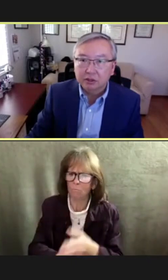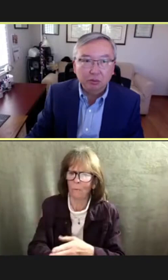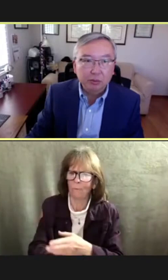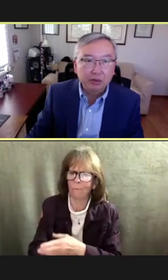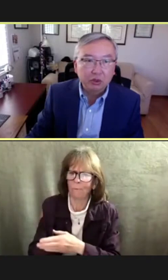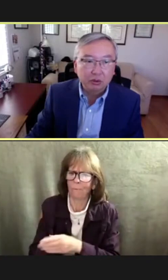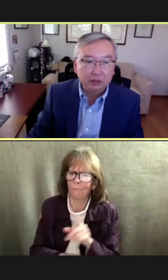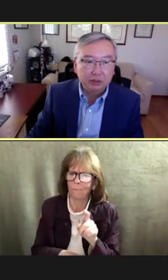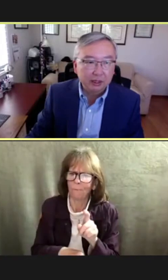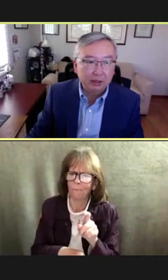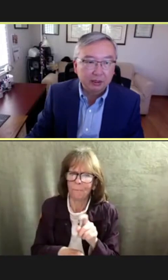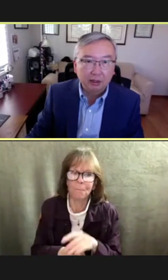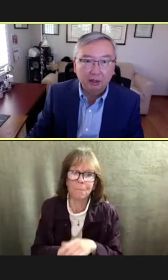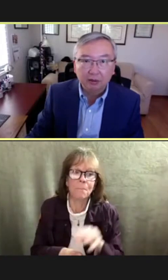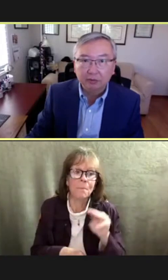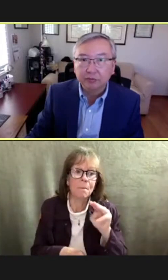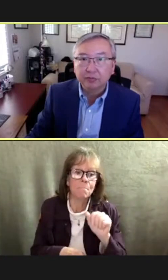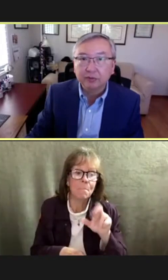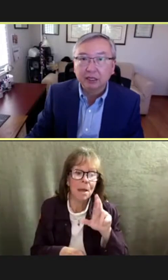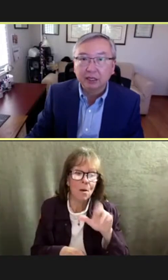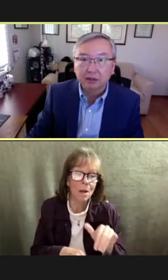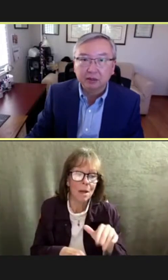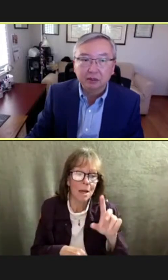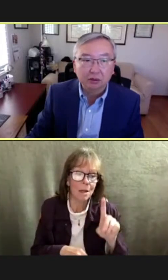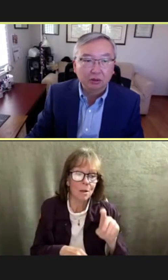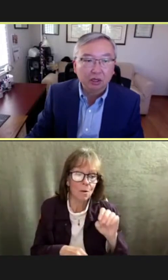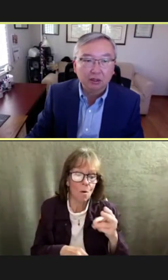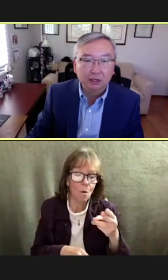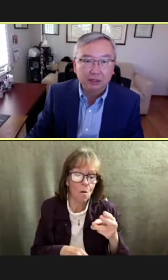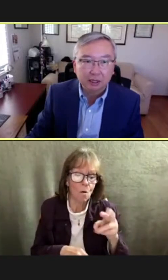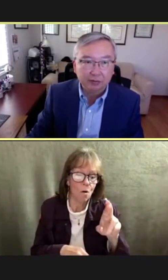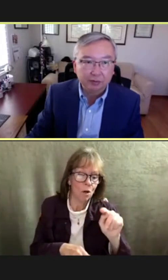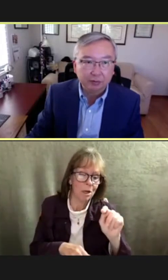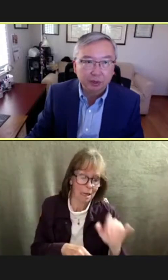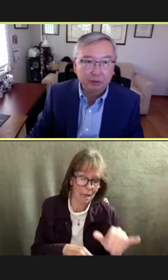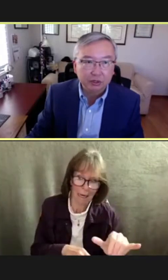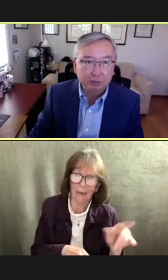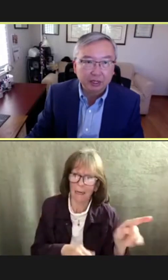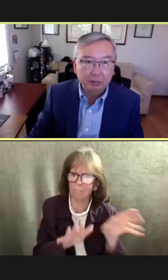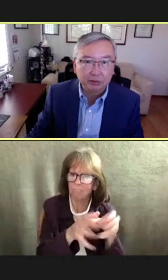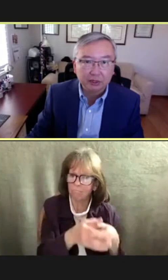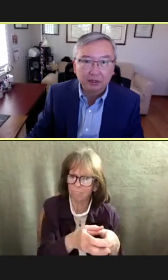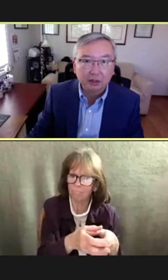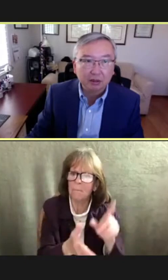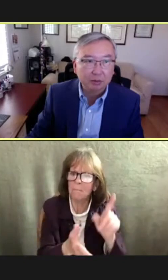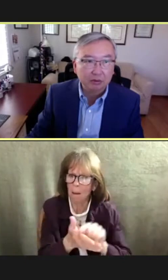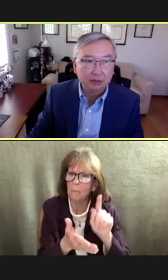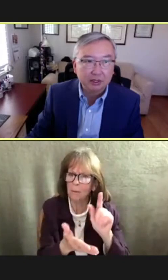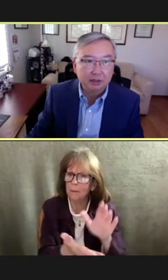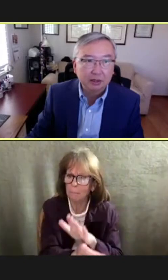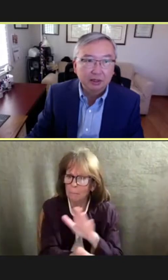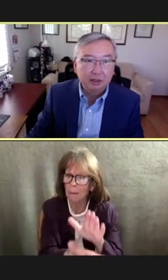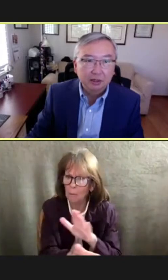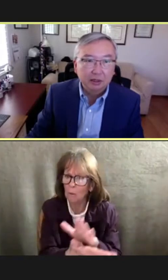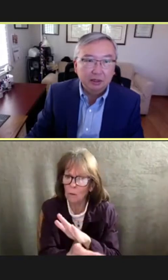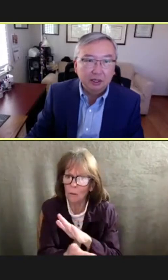So Mary Doherty and her colleagues have published a paper that talk about this.